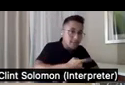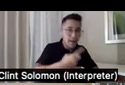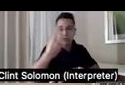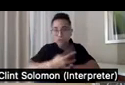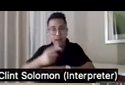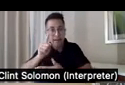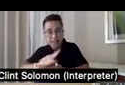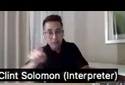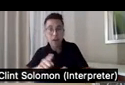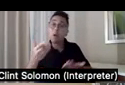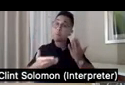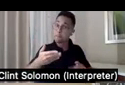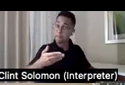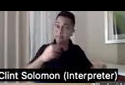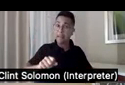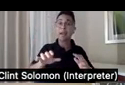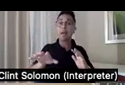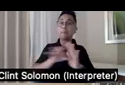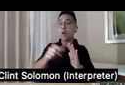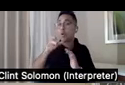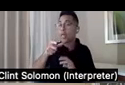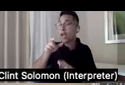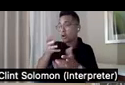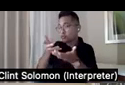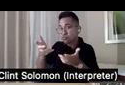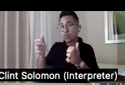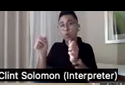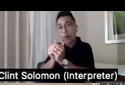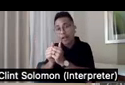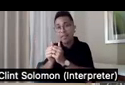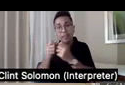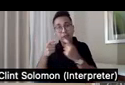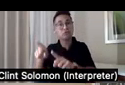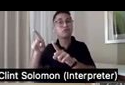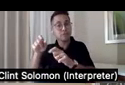they could choose who they worked with while they do a particular activity that would be fun